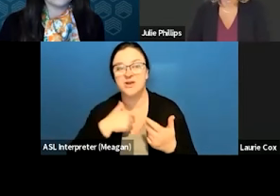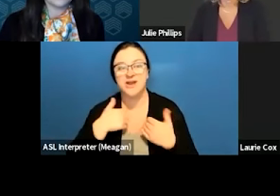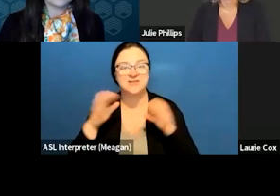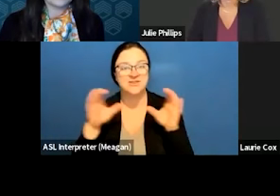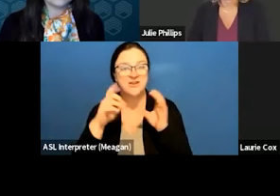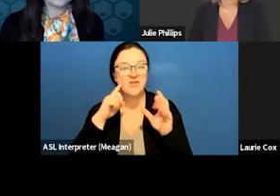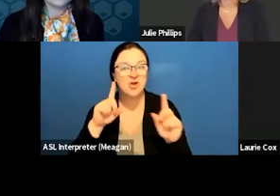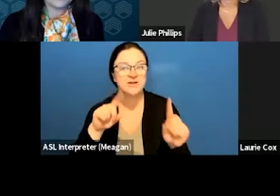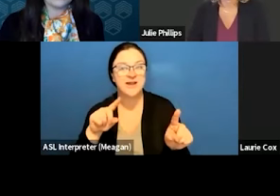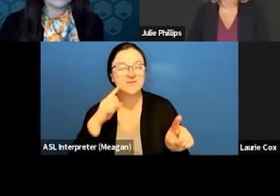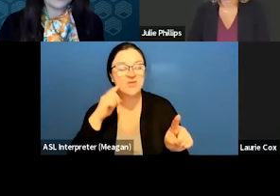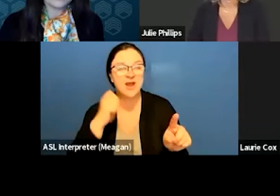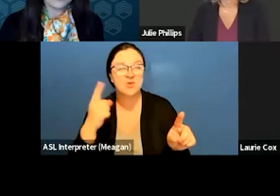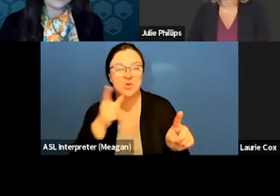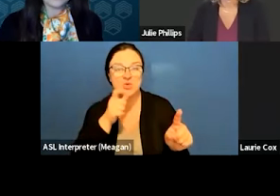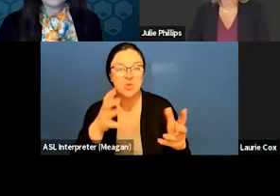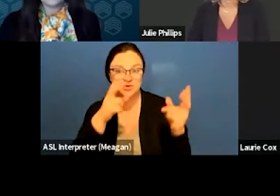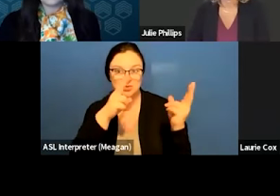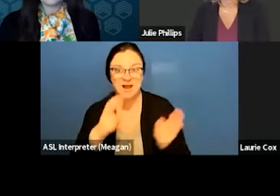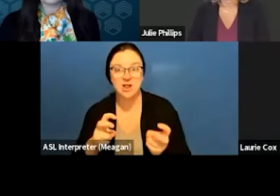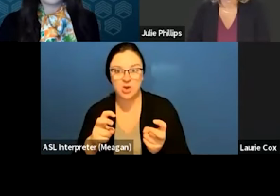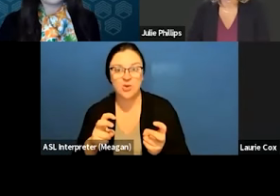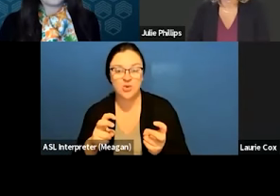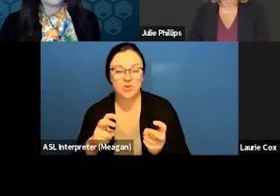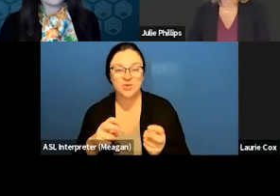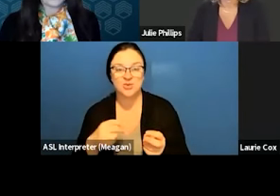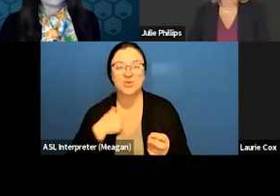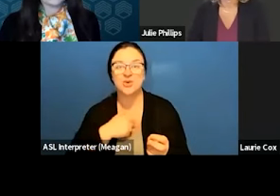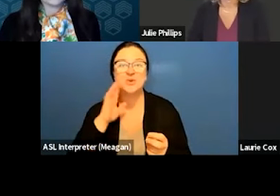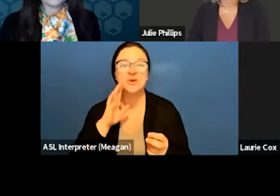who would like to to download that today. We're gonna put it in the chat,